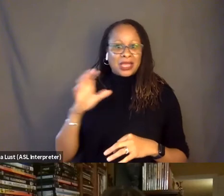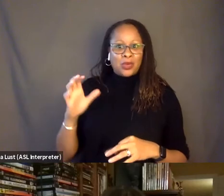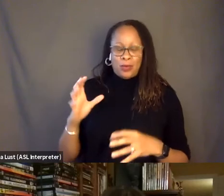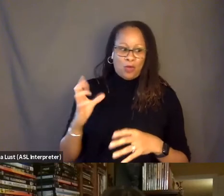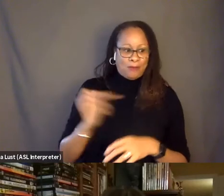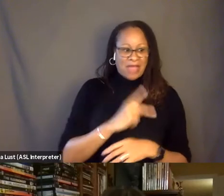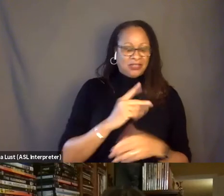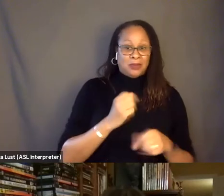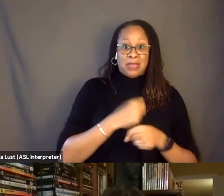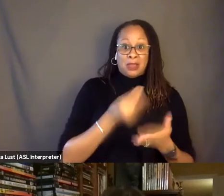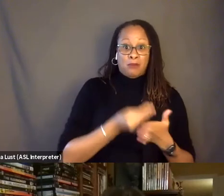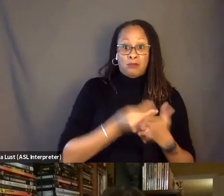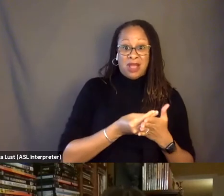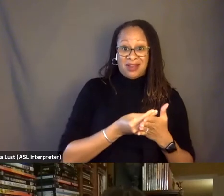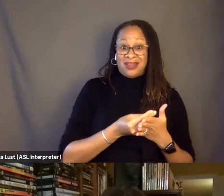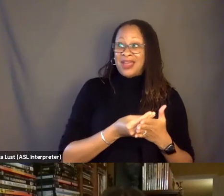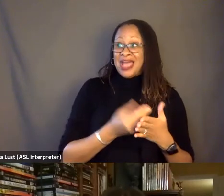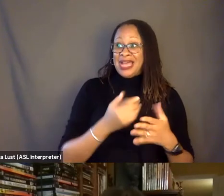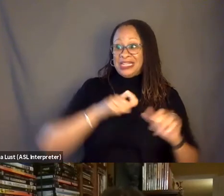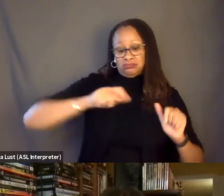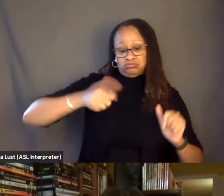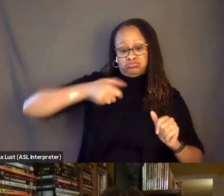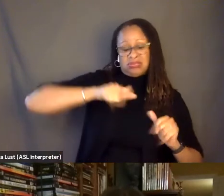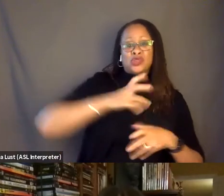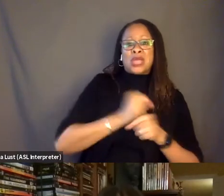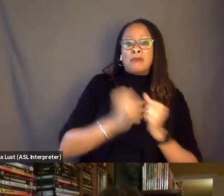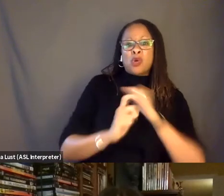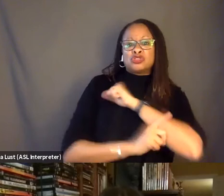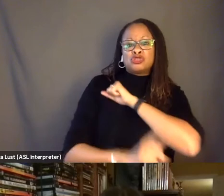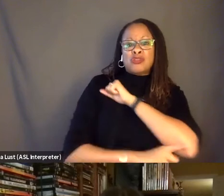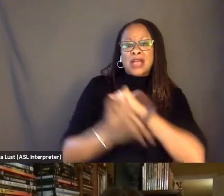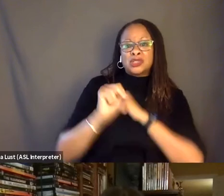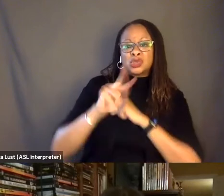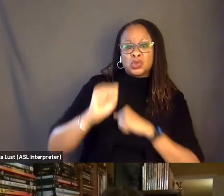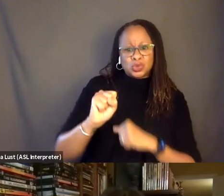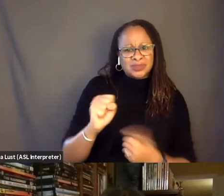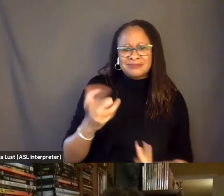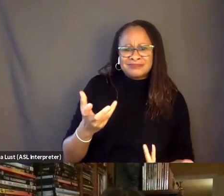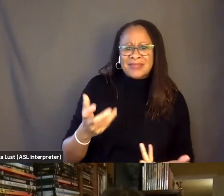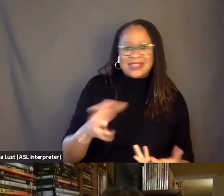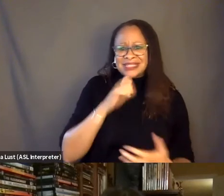then he tunes it back down so you get more trash. That's a little untenable for the entire world.